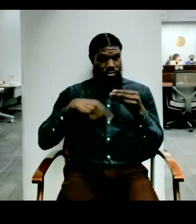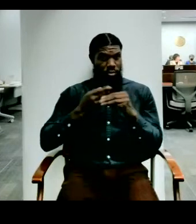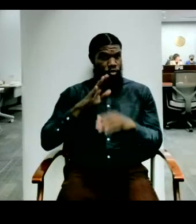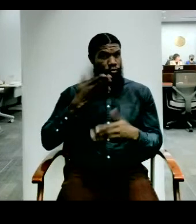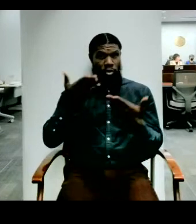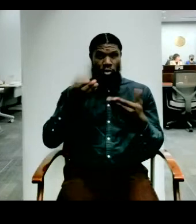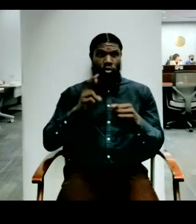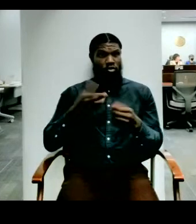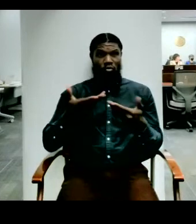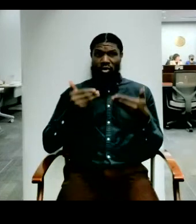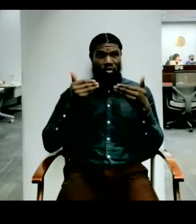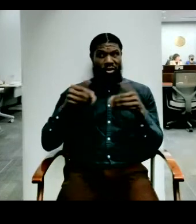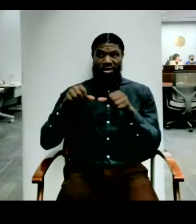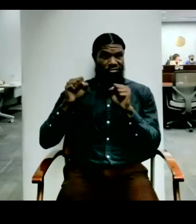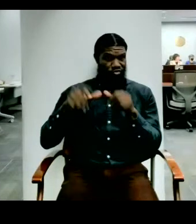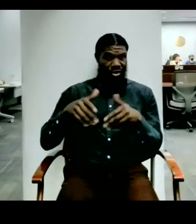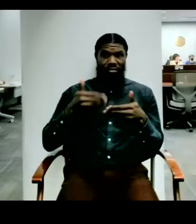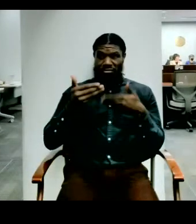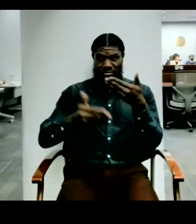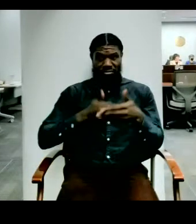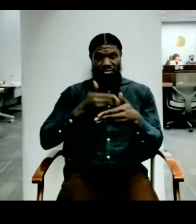I would like to speak to the motion. All right you have the floor.